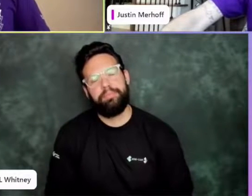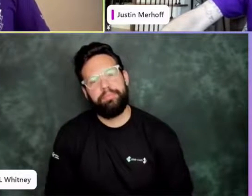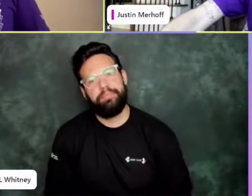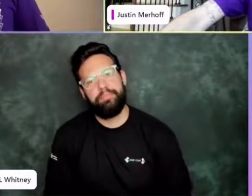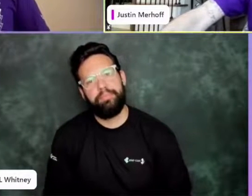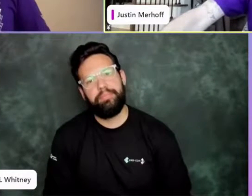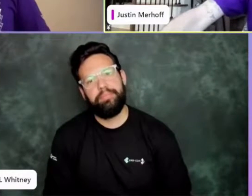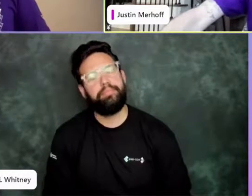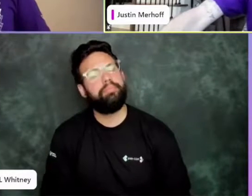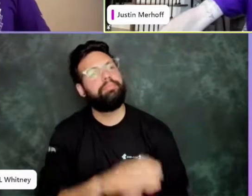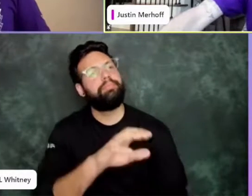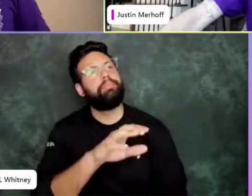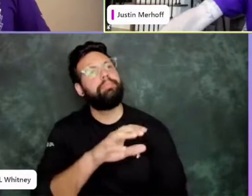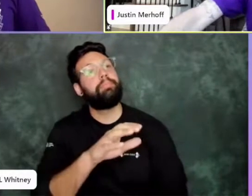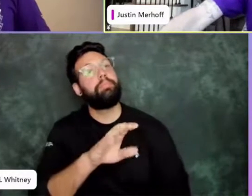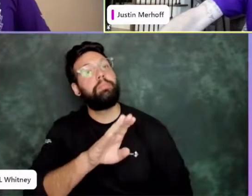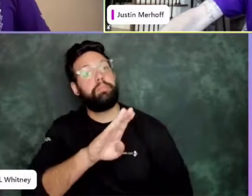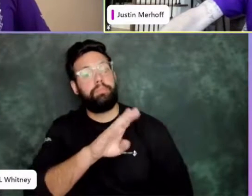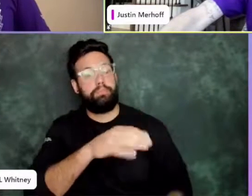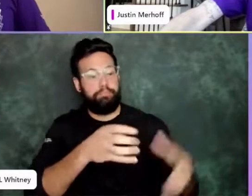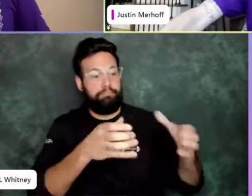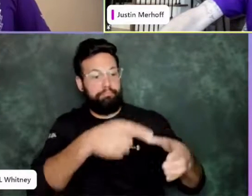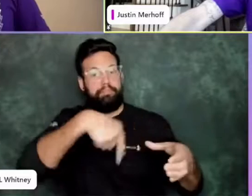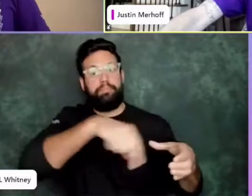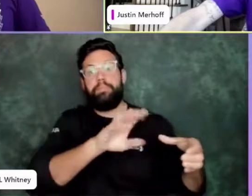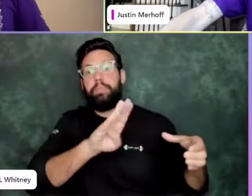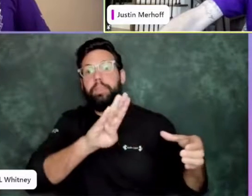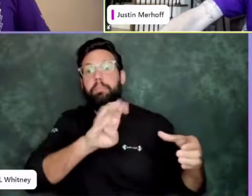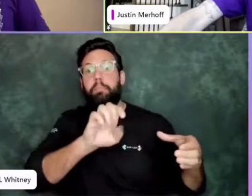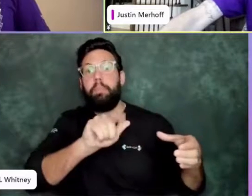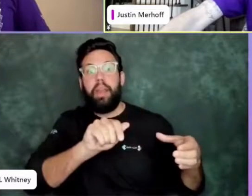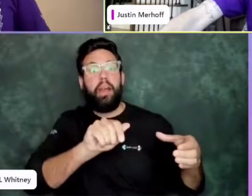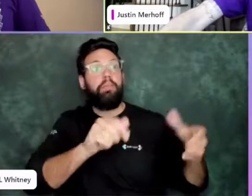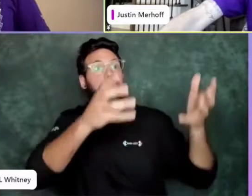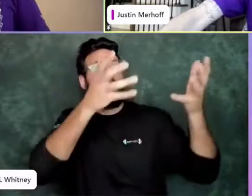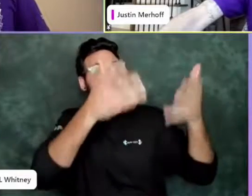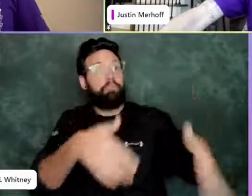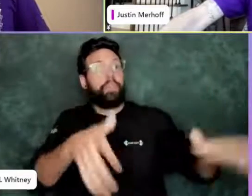After the beta, will this be a free tool? If not, what is the estimated cost?